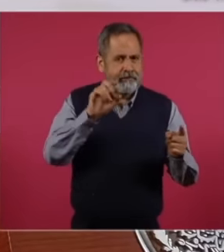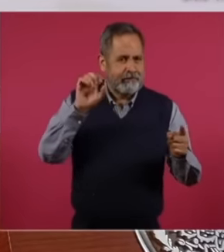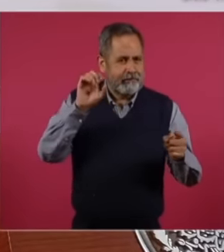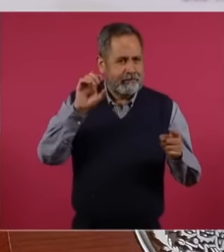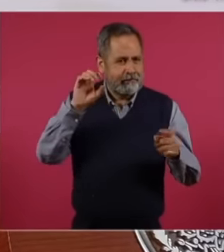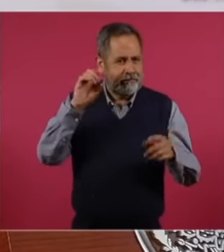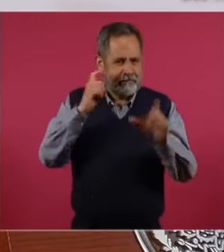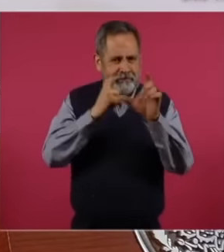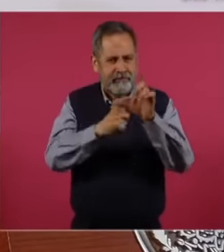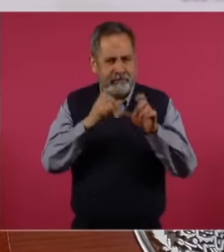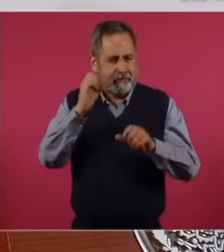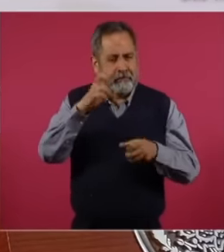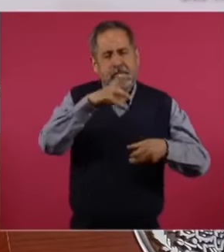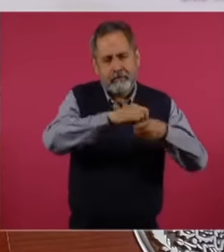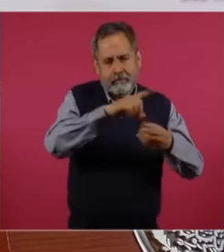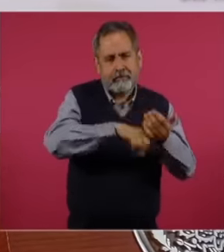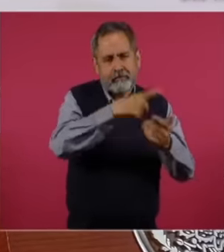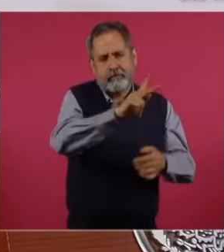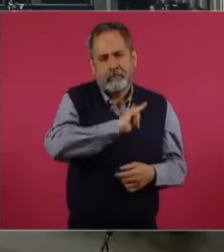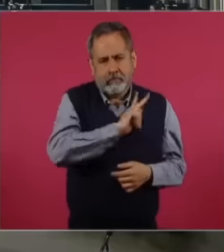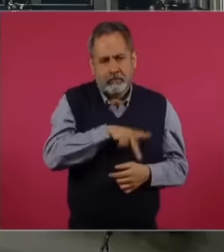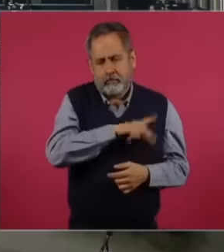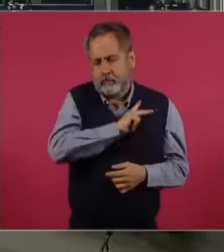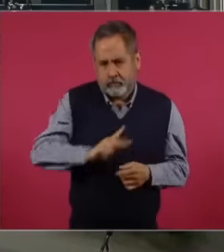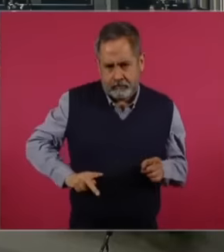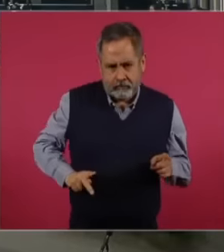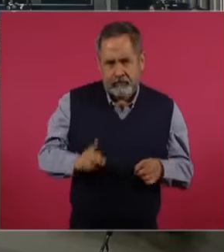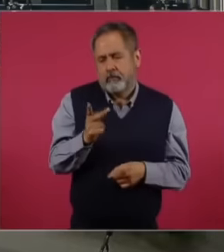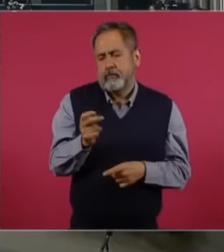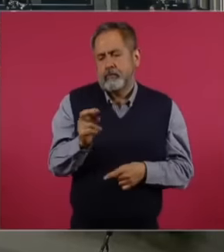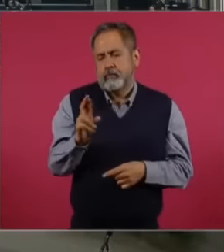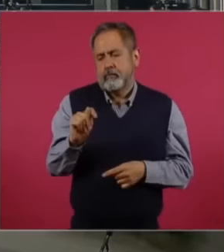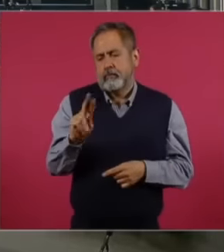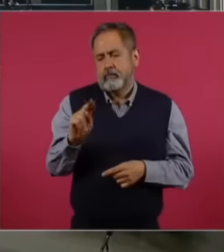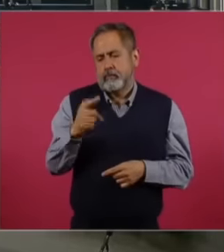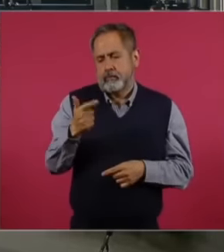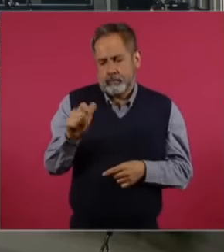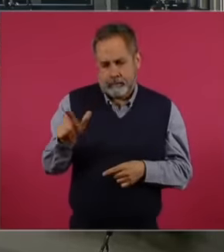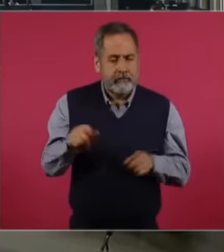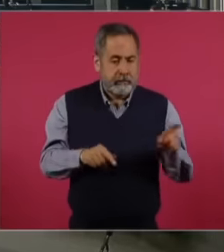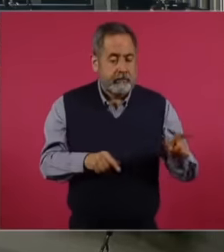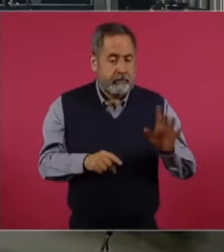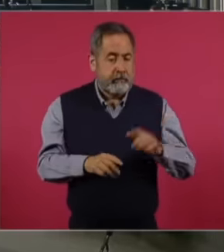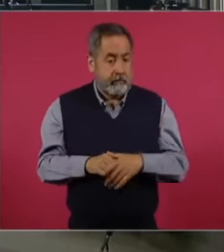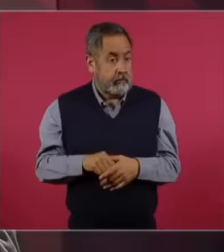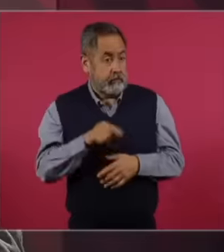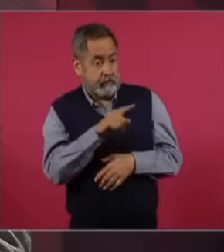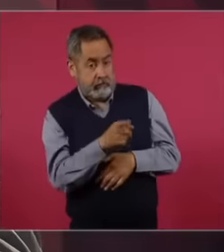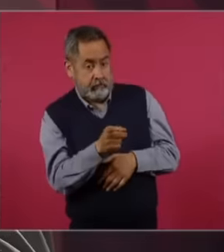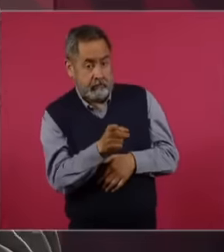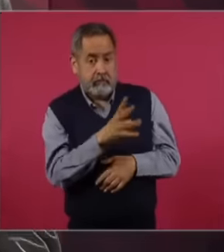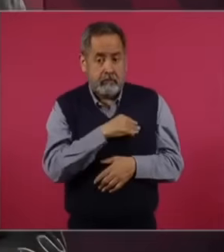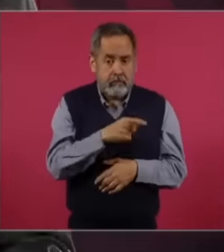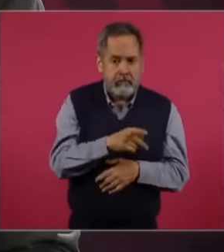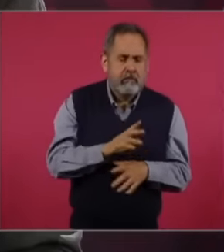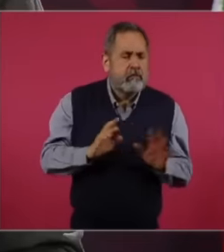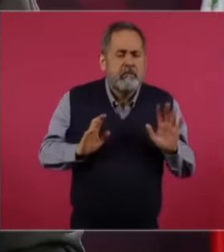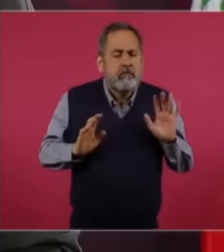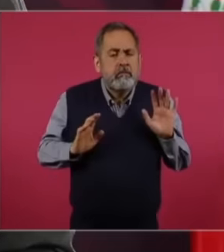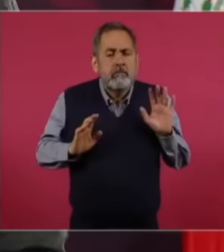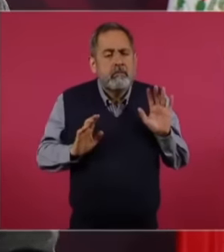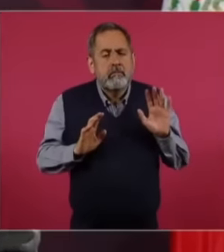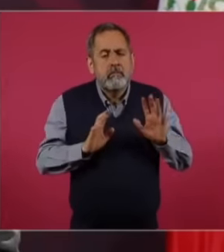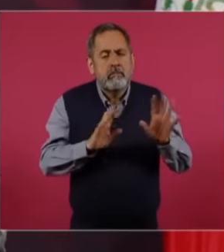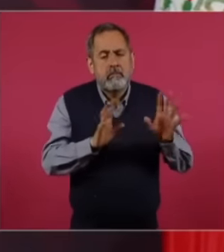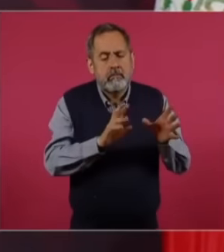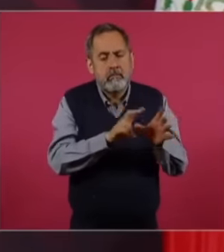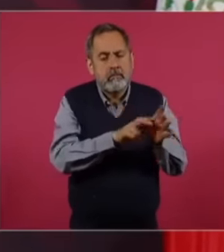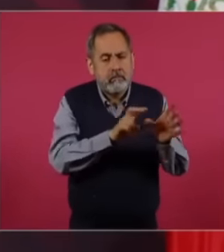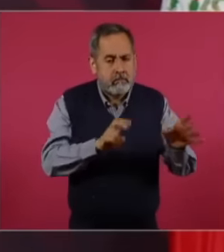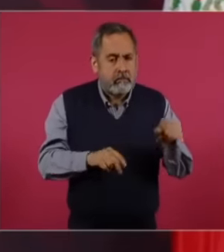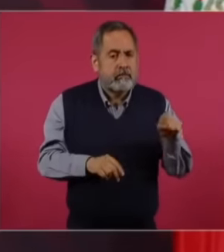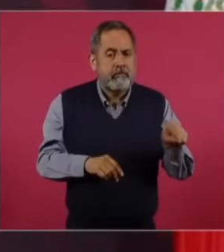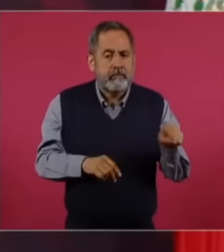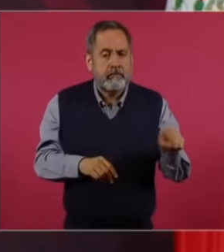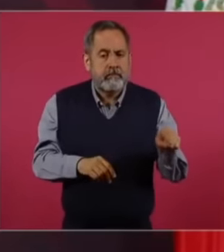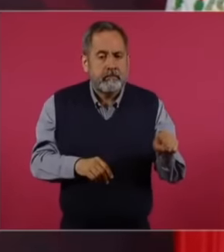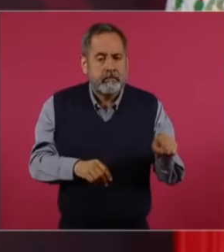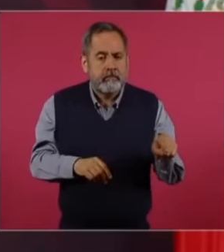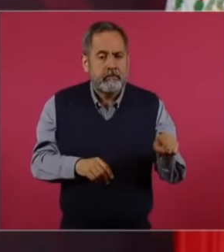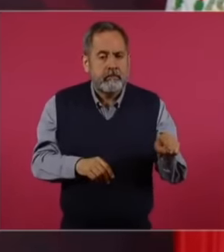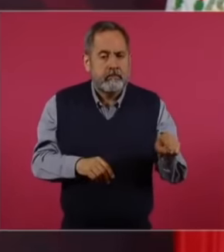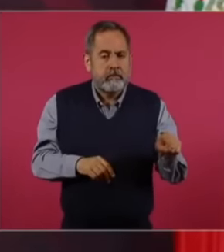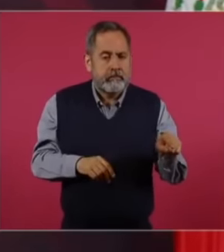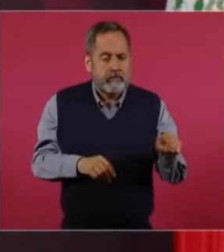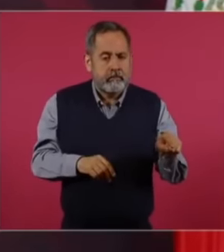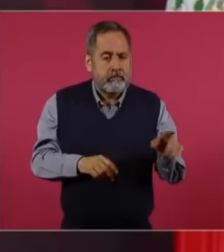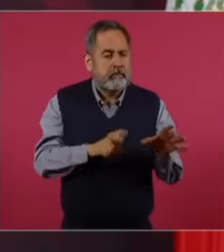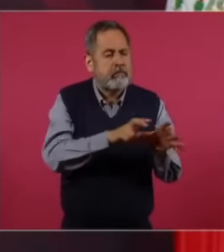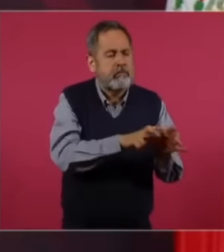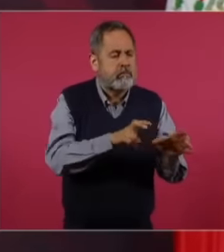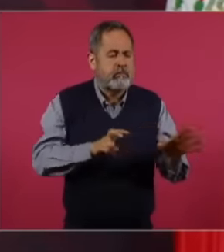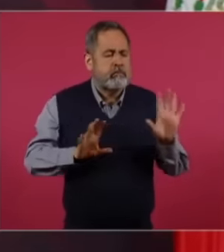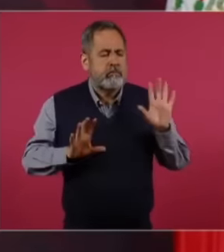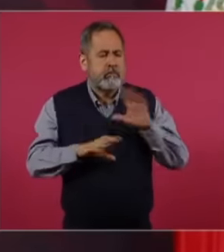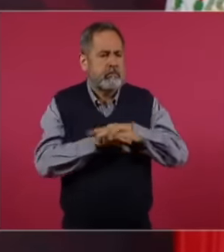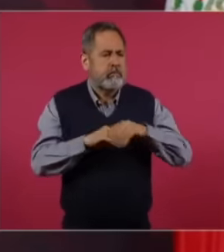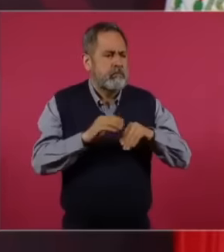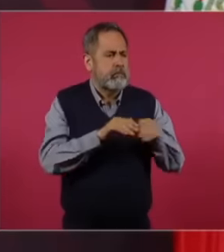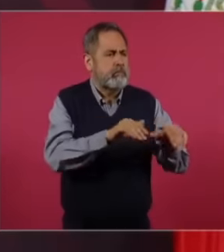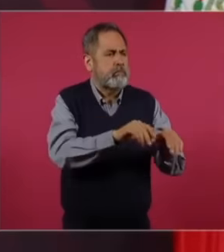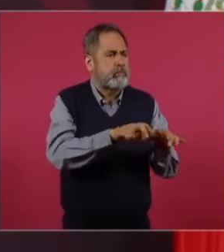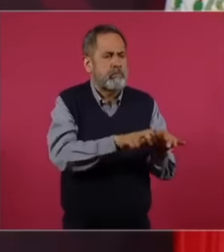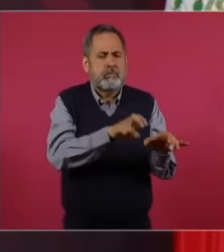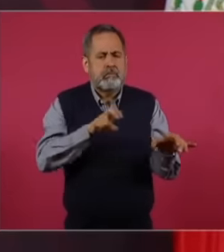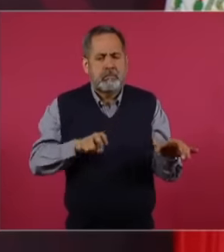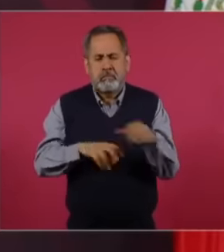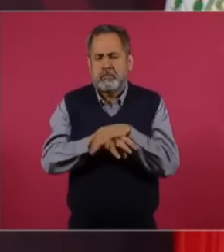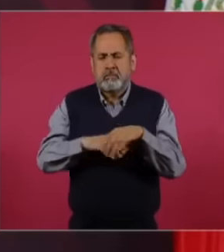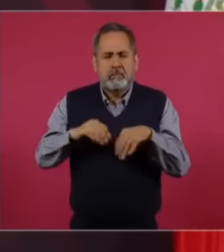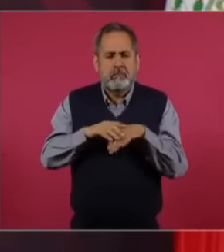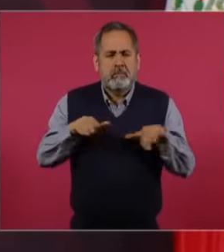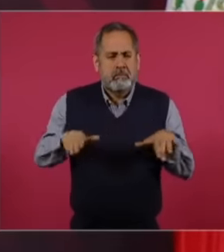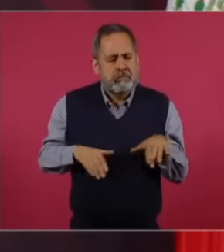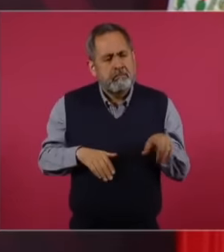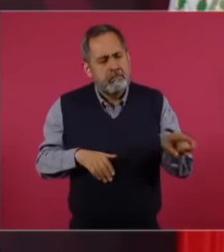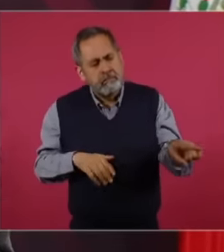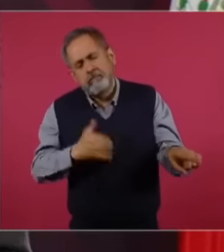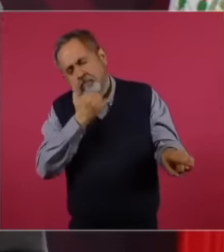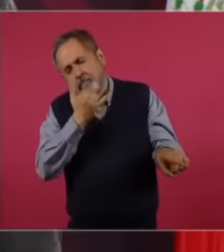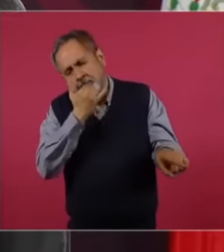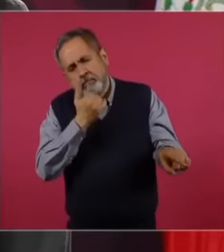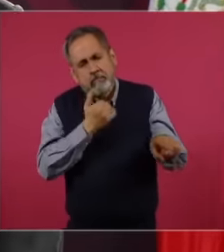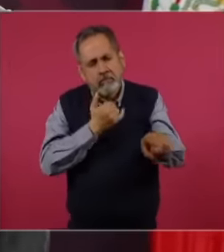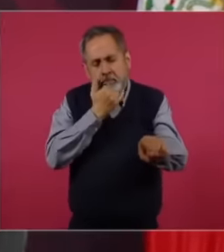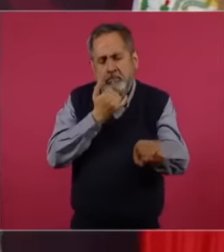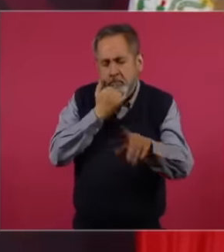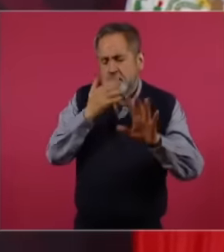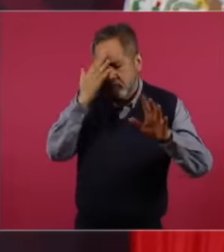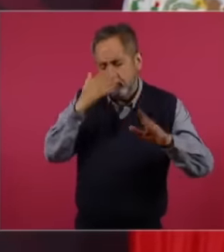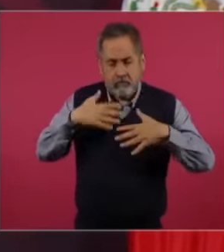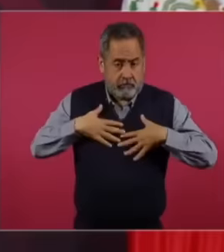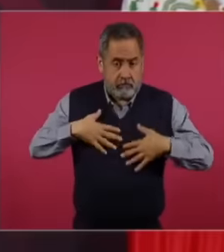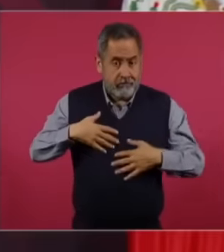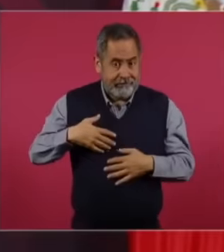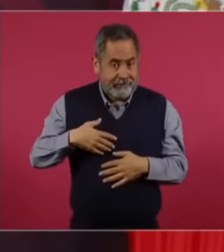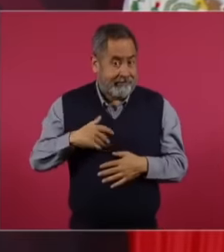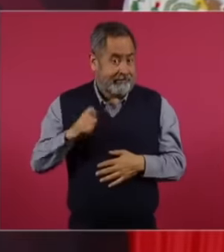in Portugal and that he was already And what's more, He is moderate and critical of the mistakes that were made.